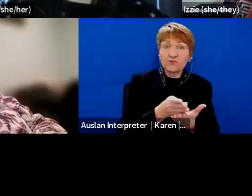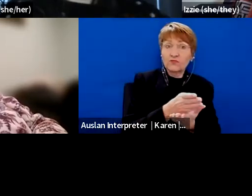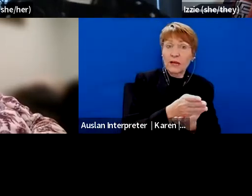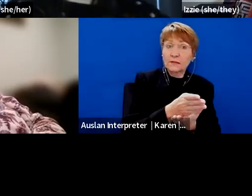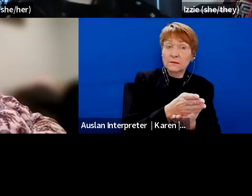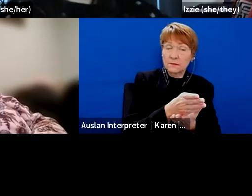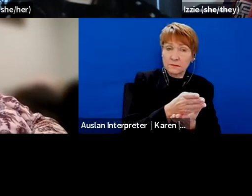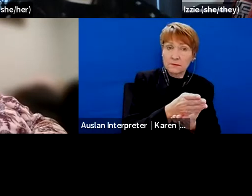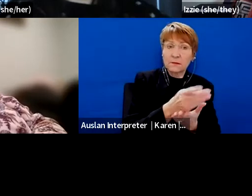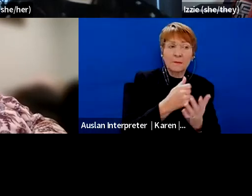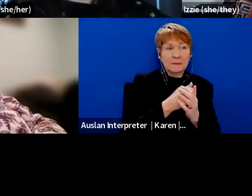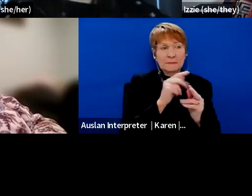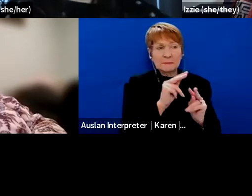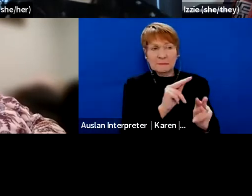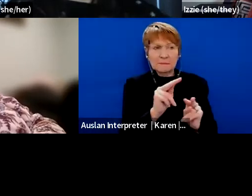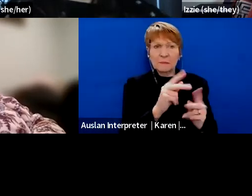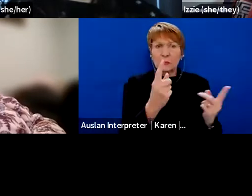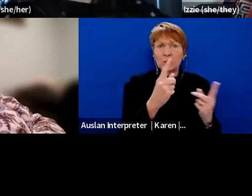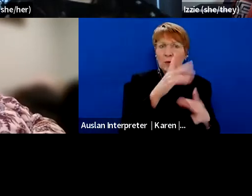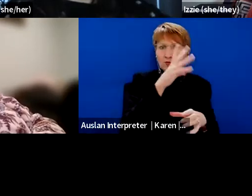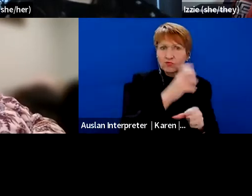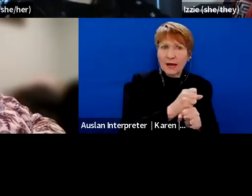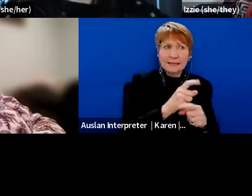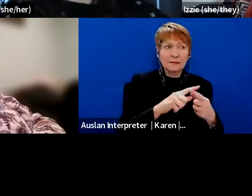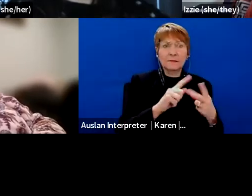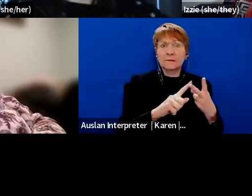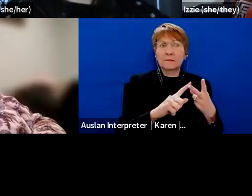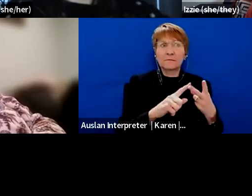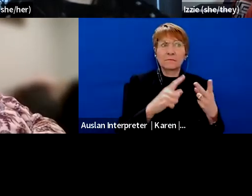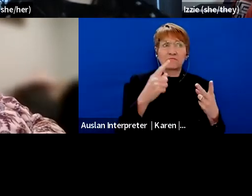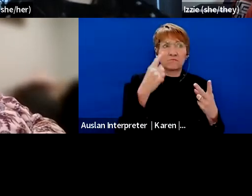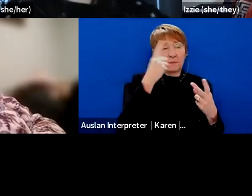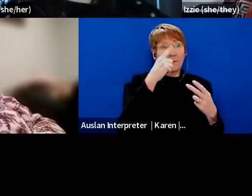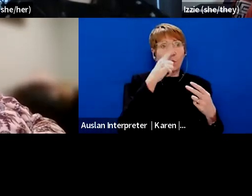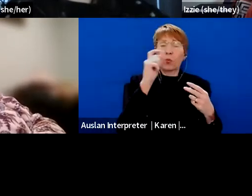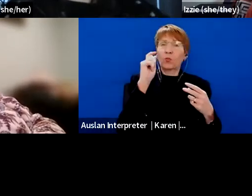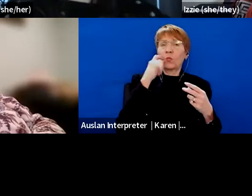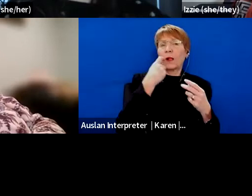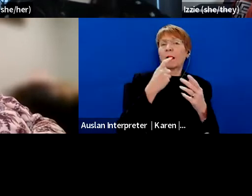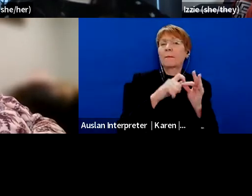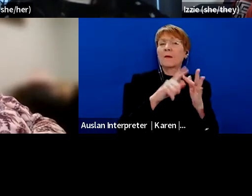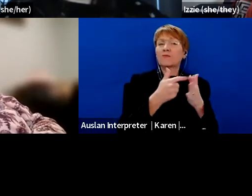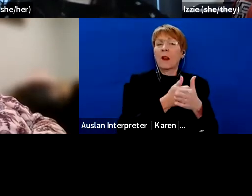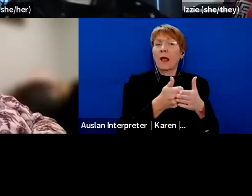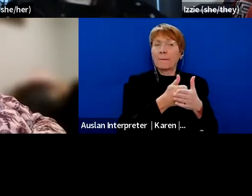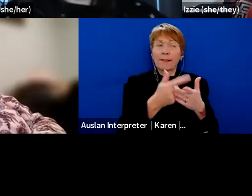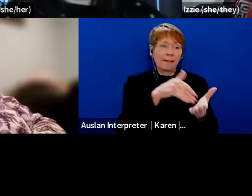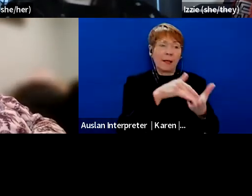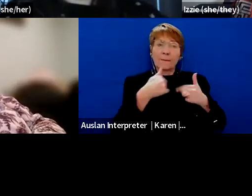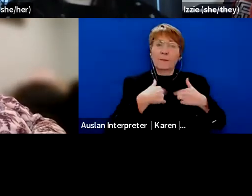The families with young children, they'll look for trusted sources welcome and places and reliable people. We help them achieve their goals.